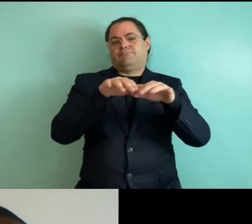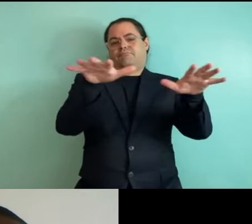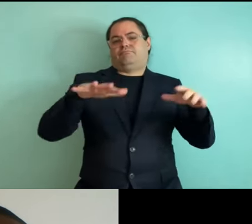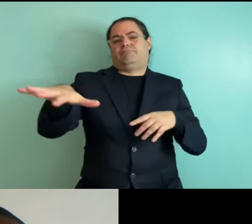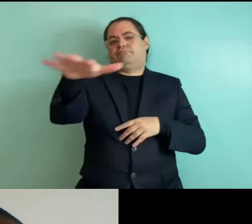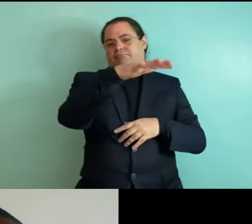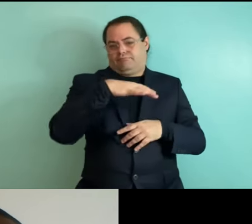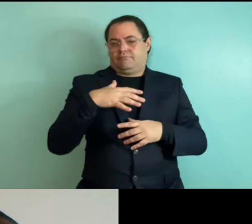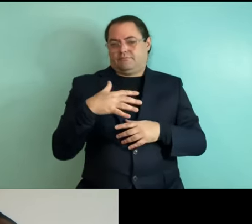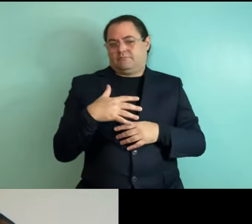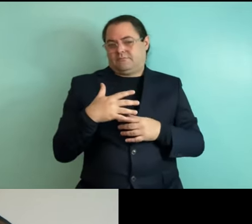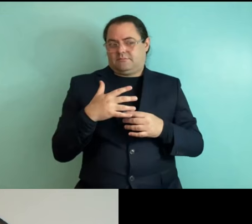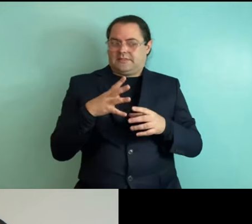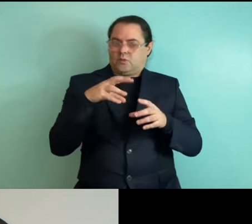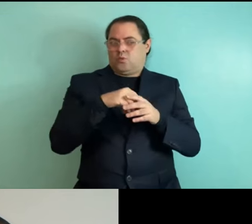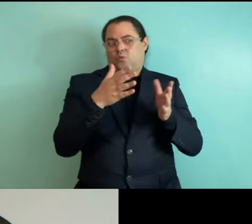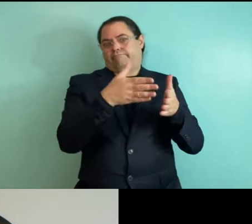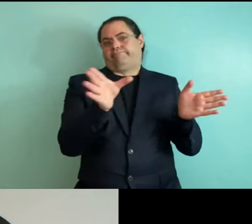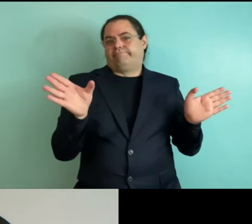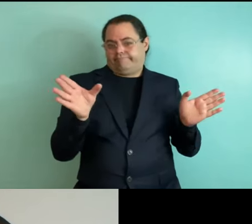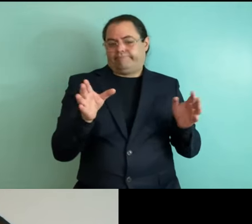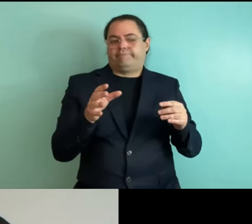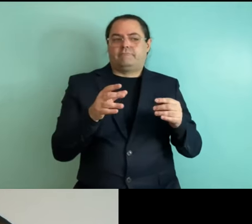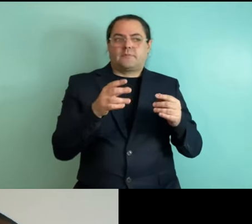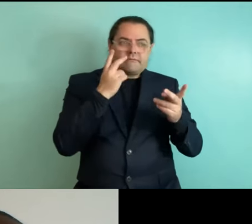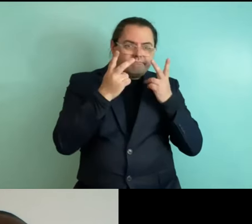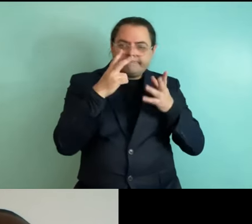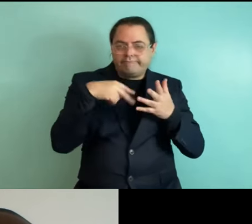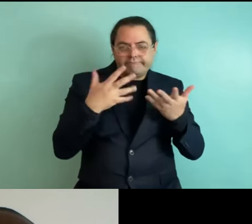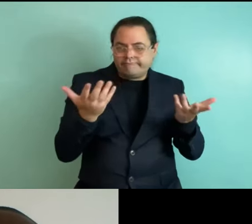that they saw, including those with visual and hearing disability can actually be able